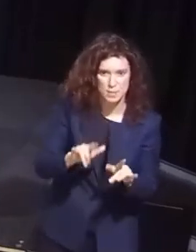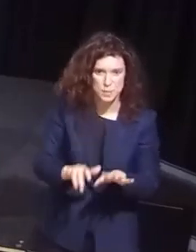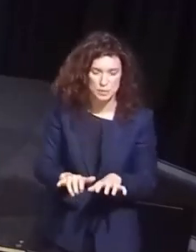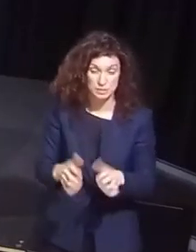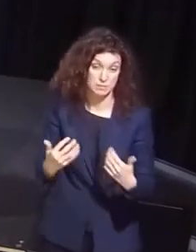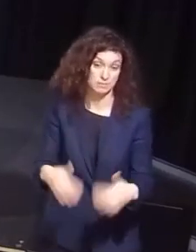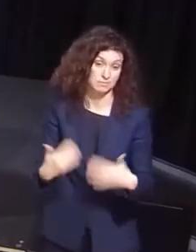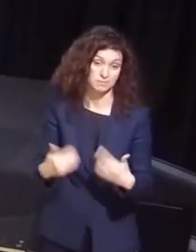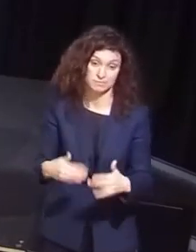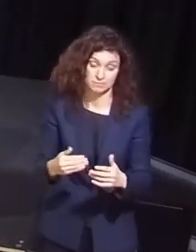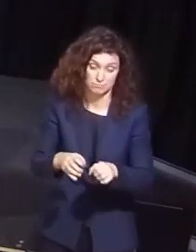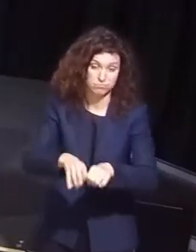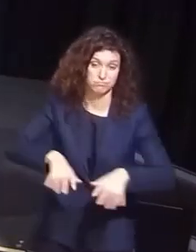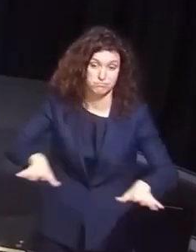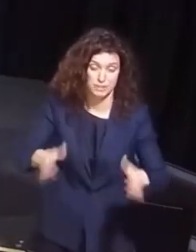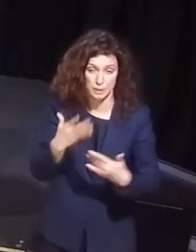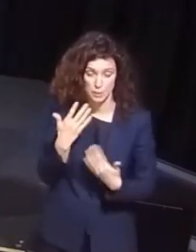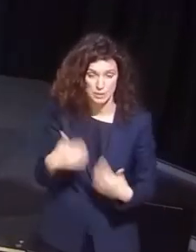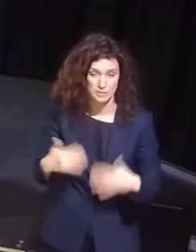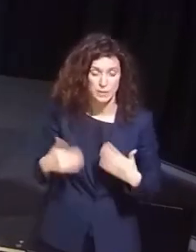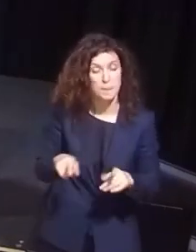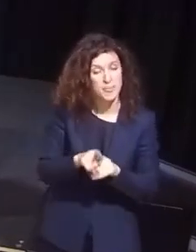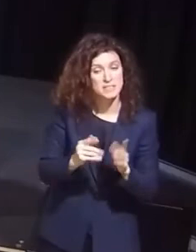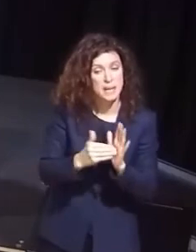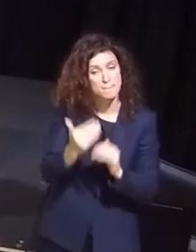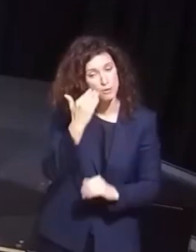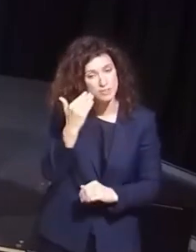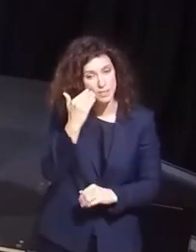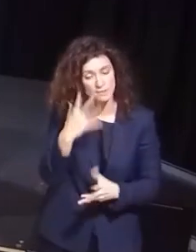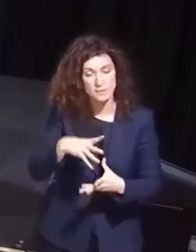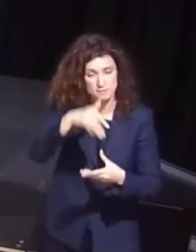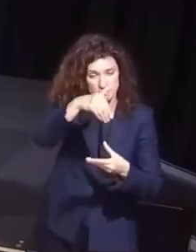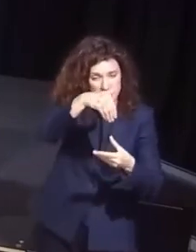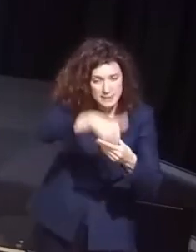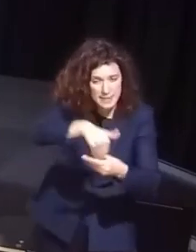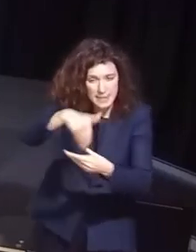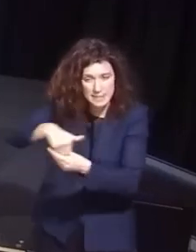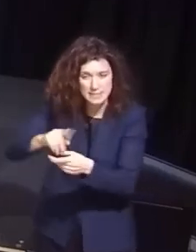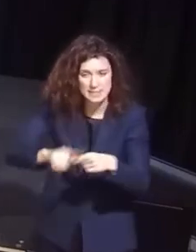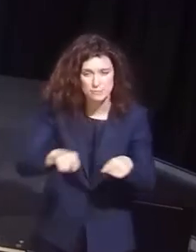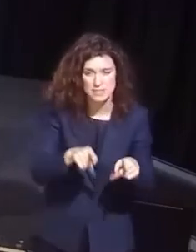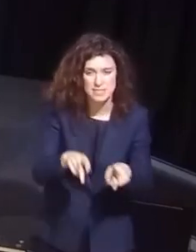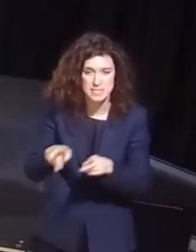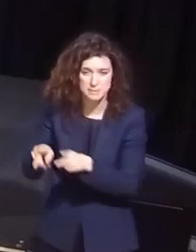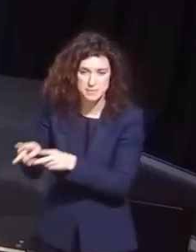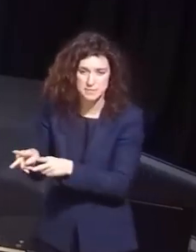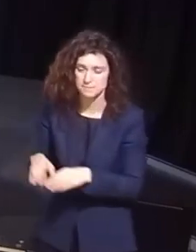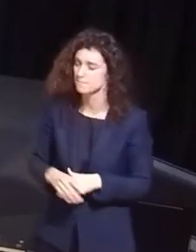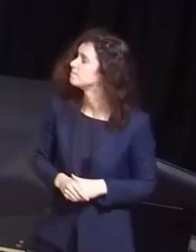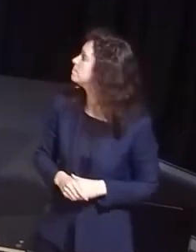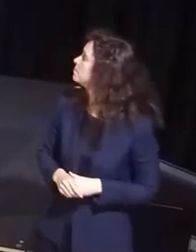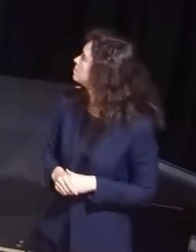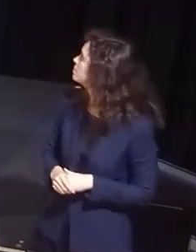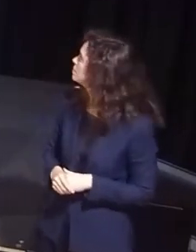And you'll find it in Microsoft, it's built into systems thanks to TUFTS and the Trace Center,